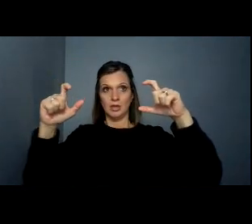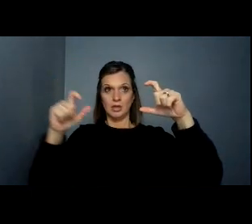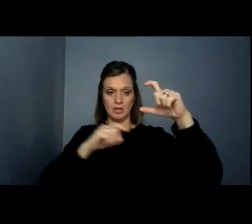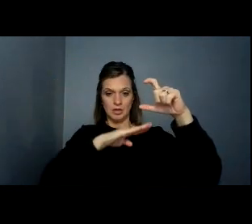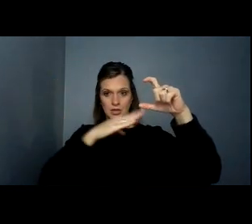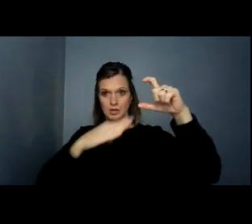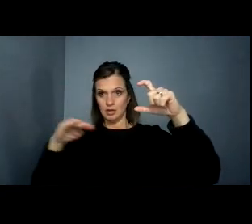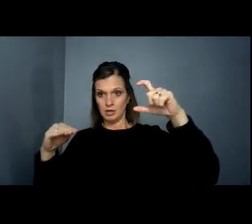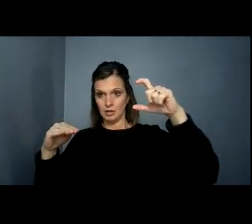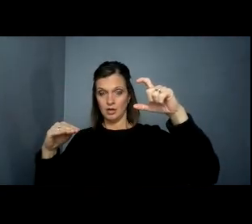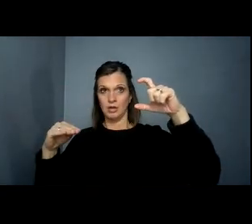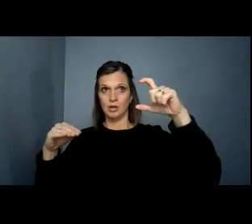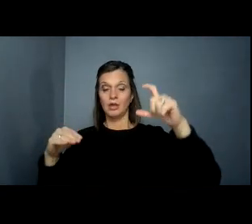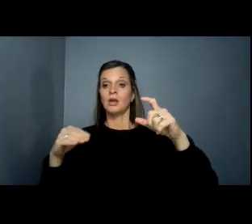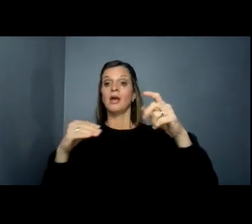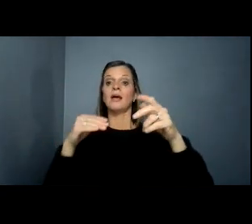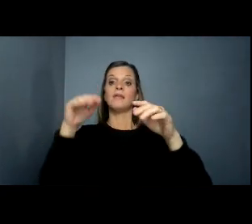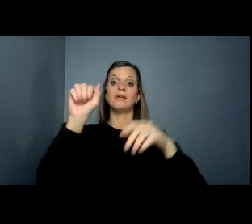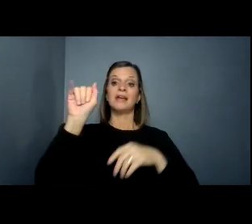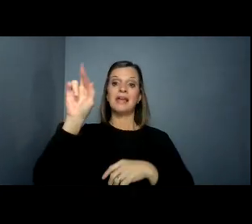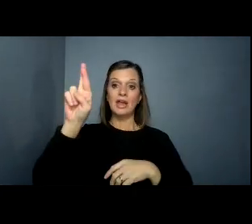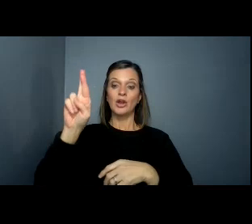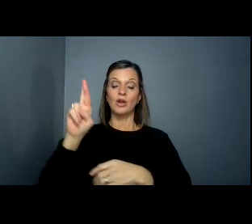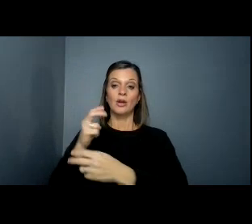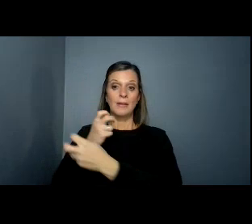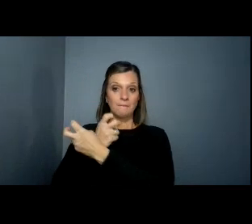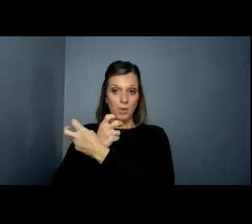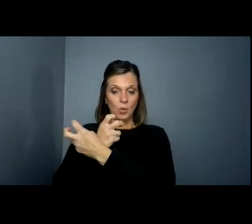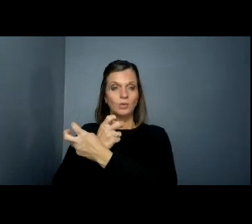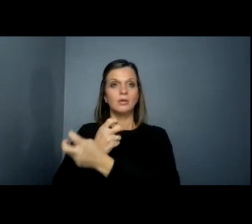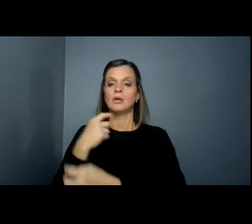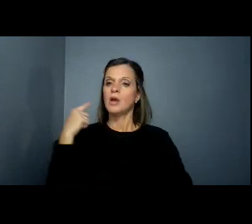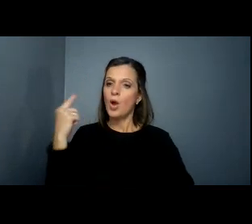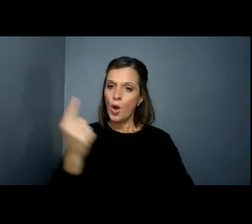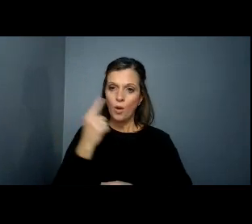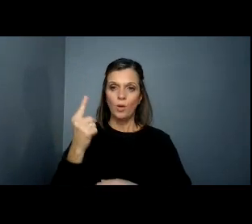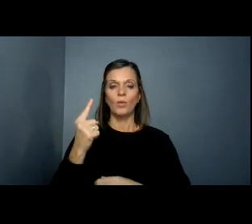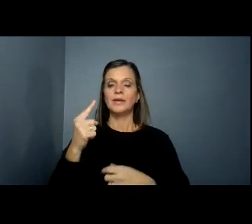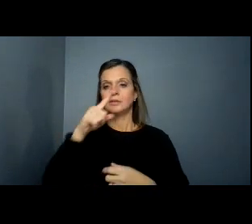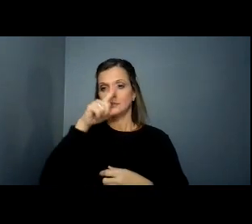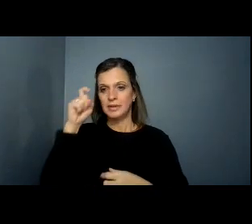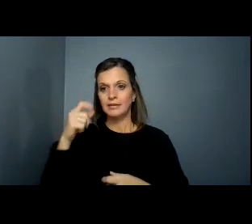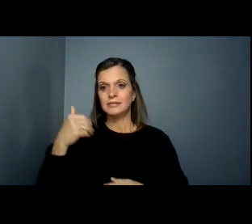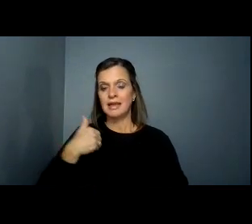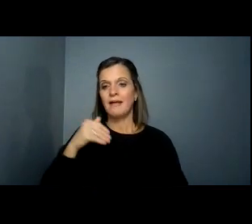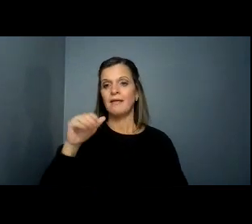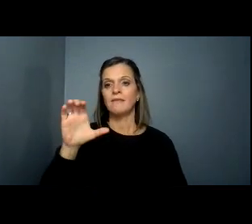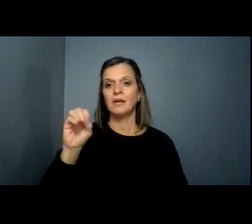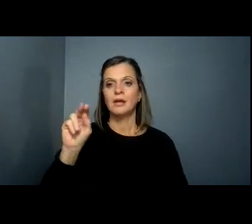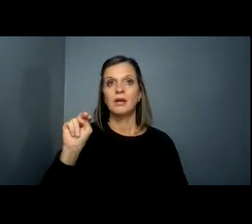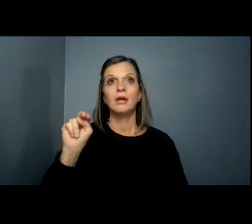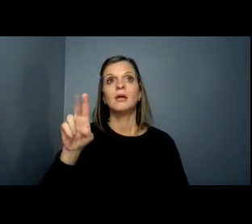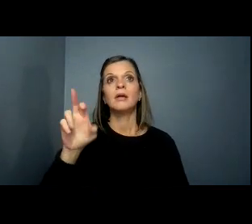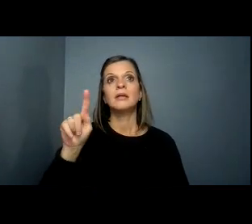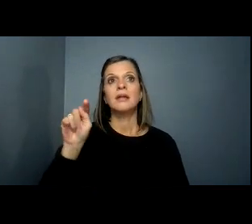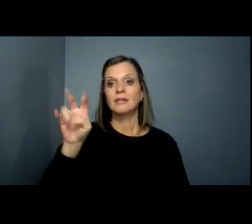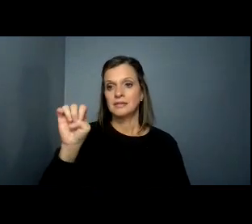you always have a conductive component somewhere. And that's what we need to find out on our end.